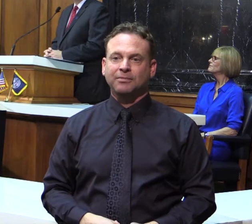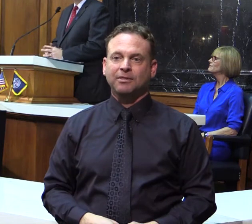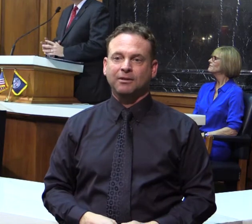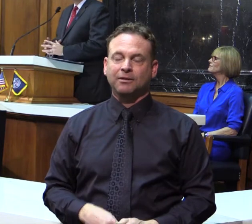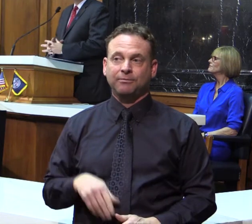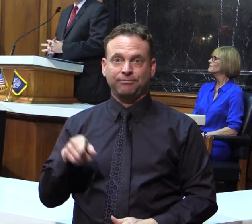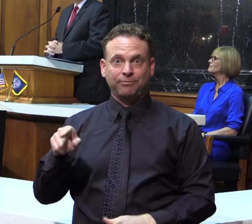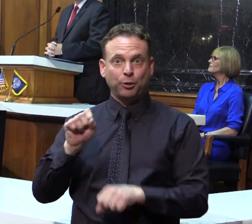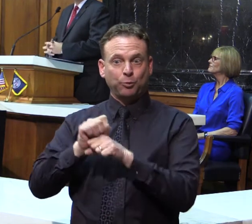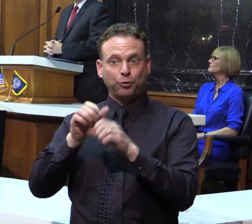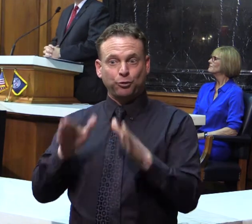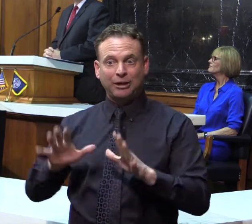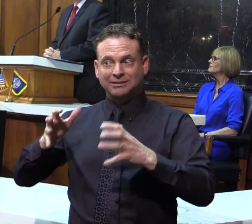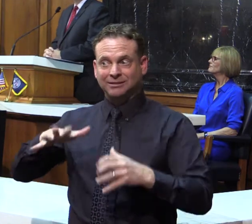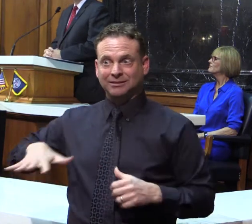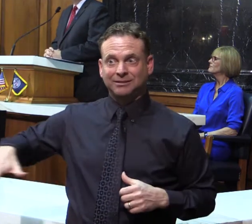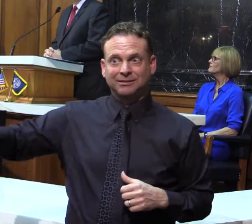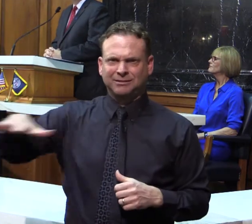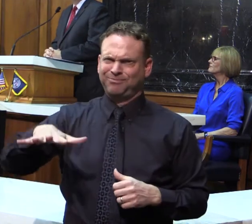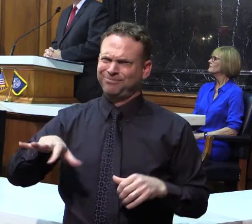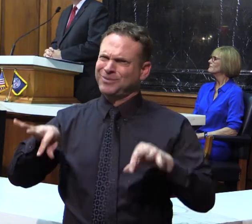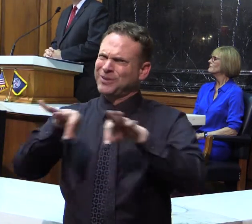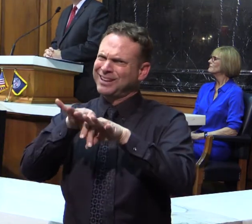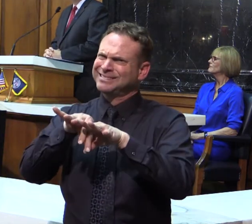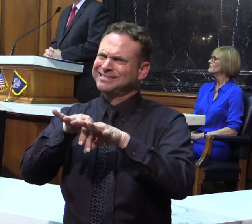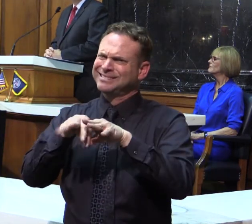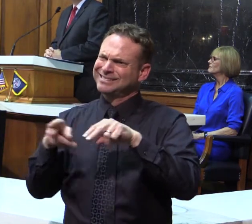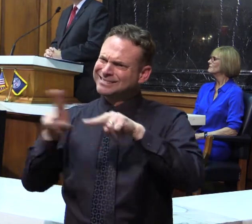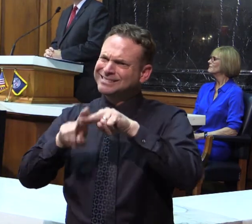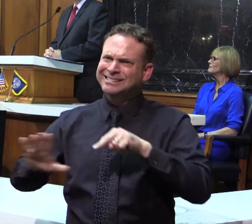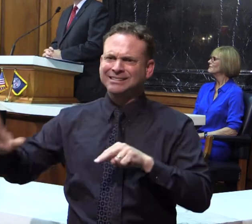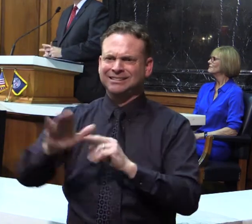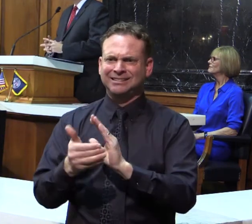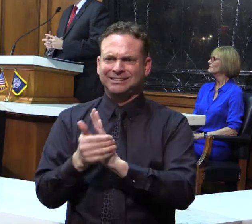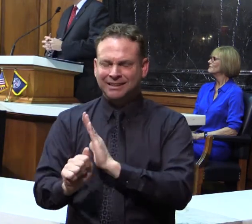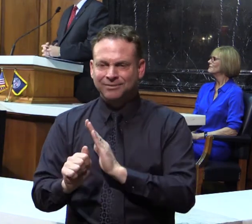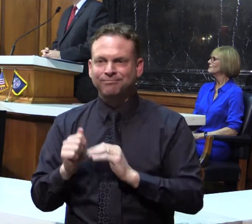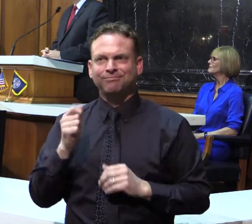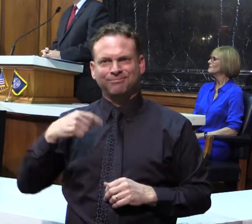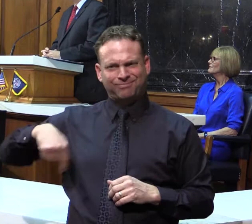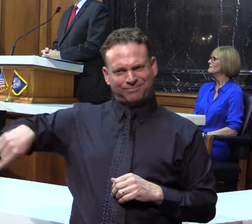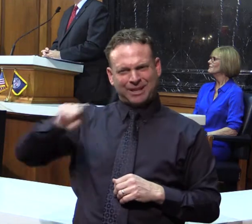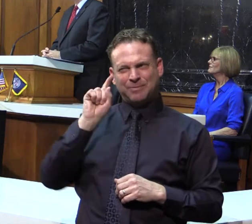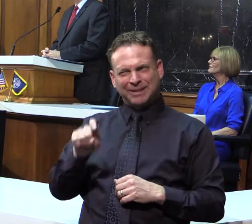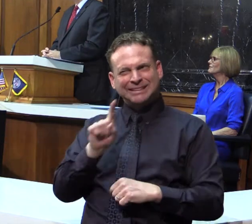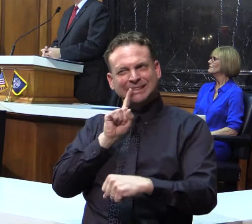It’s going to take a long-term commitment and an “all-in” approach among many stakeholders...